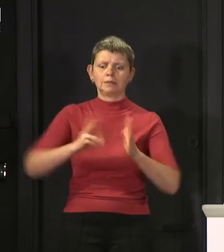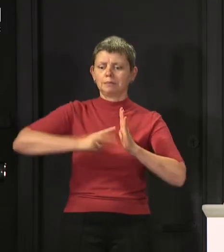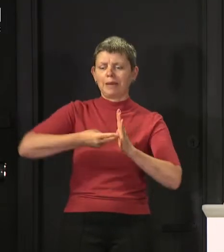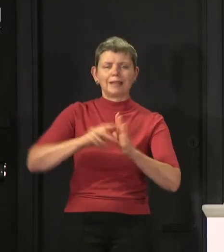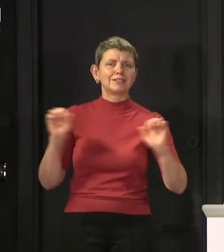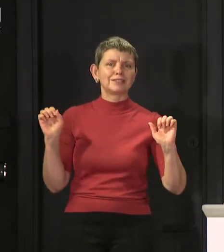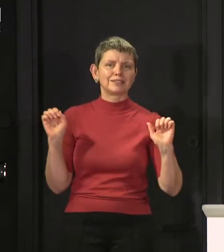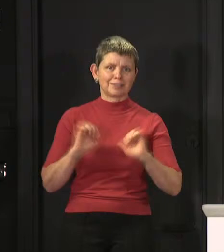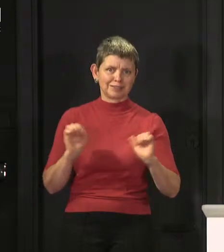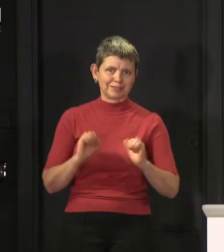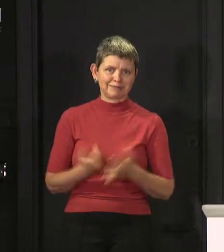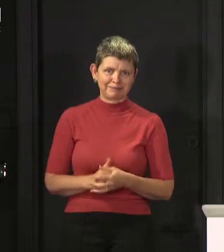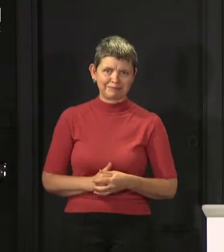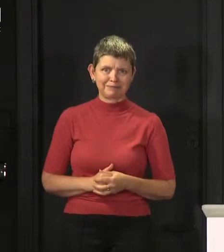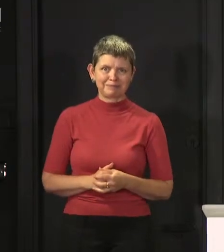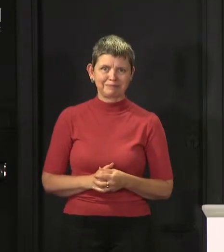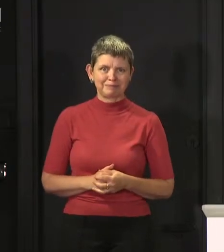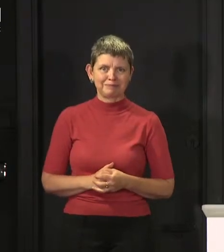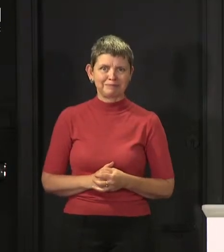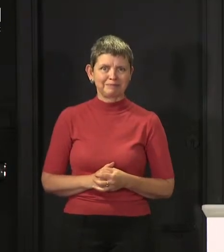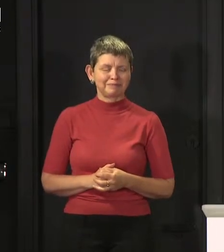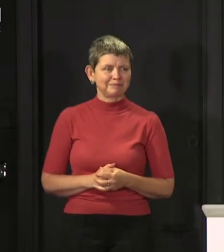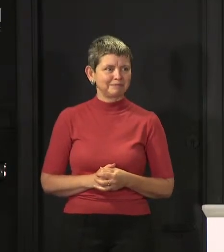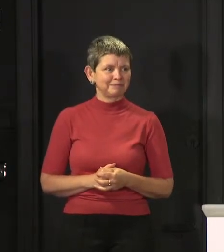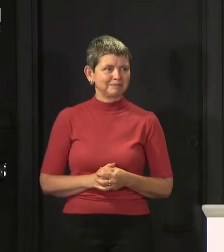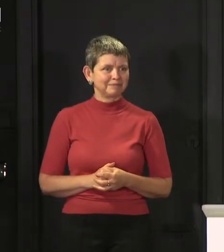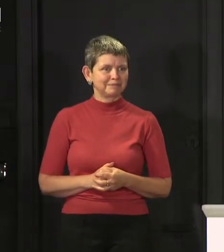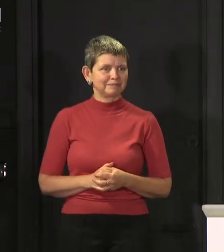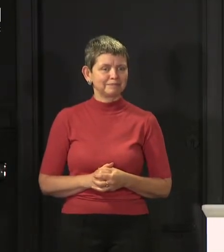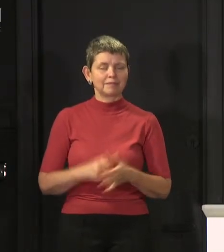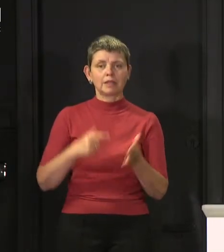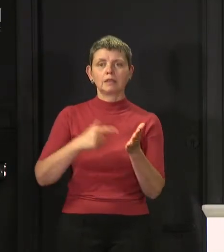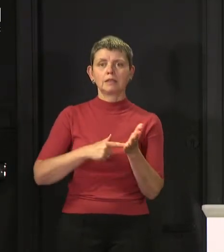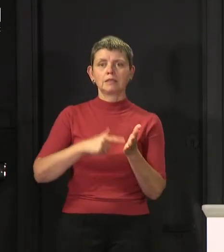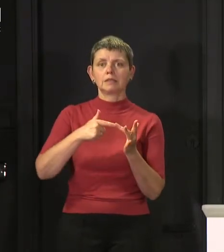Mark McLaughlin, from The Times.